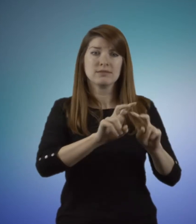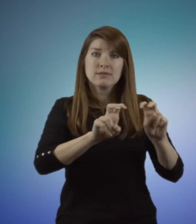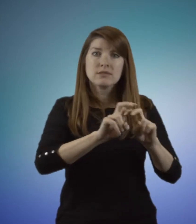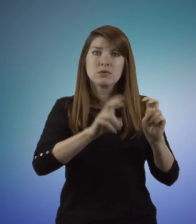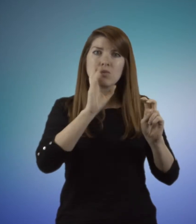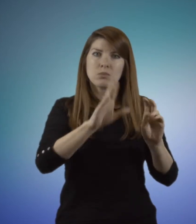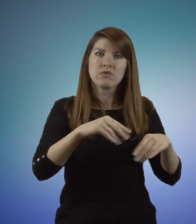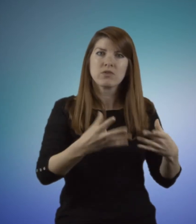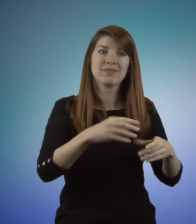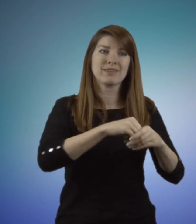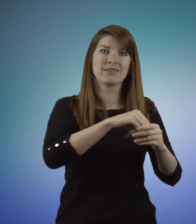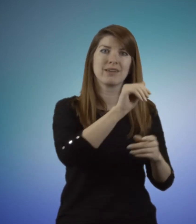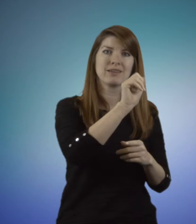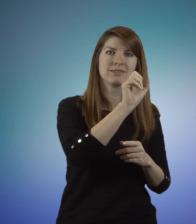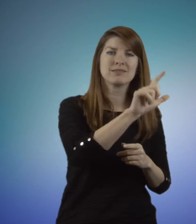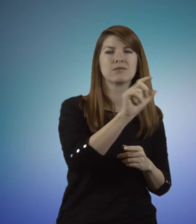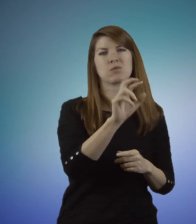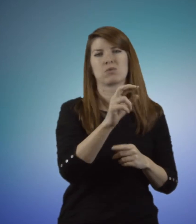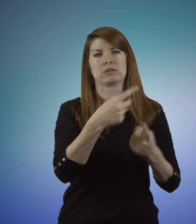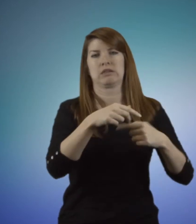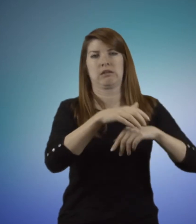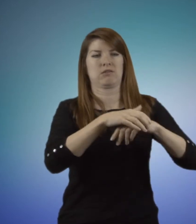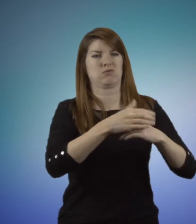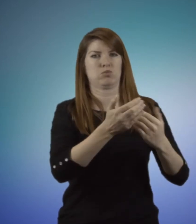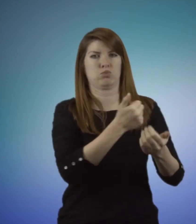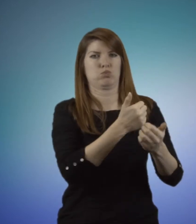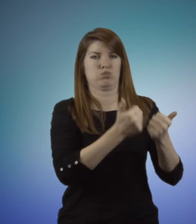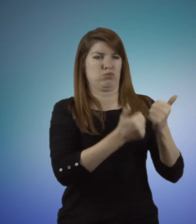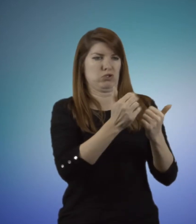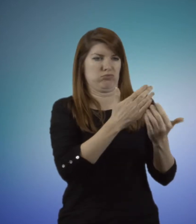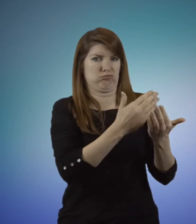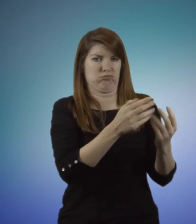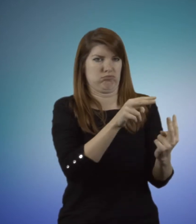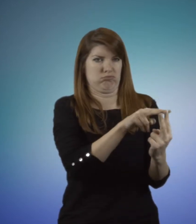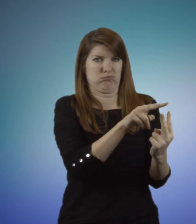we want to make sure that assessments are done in ASL or signed English,